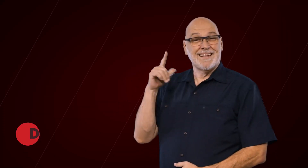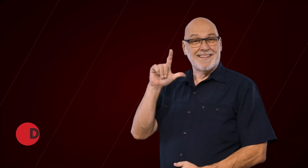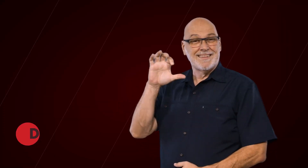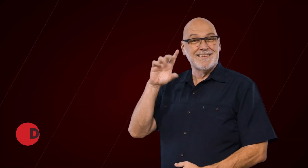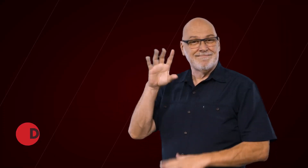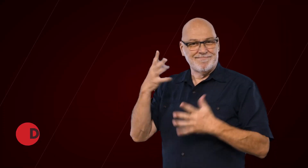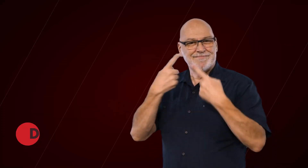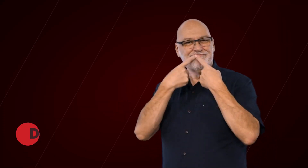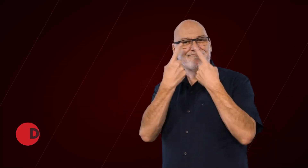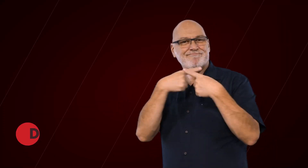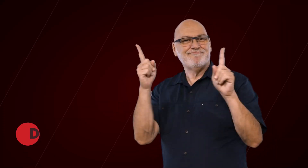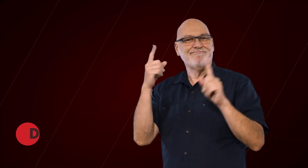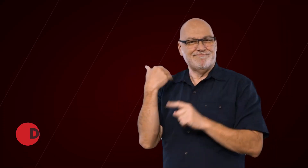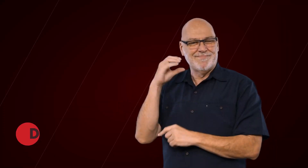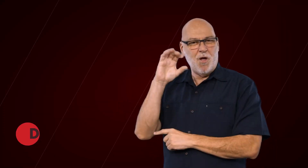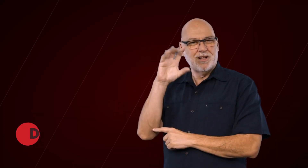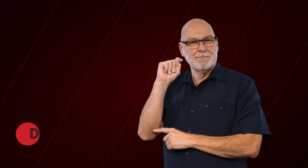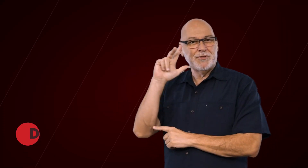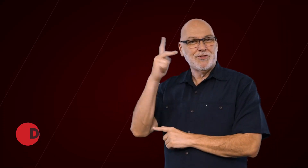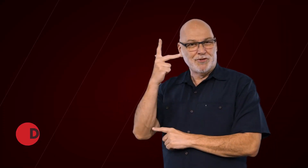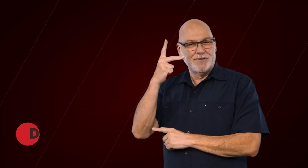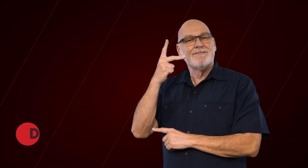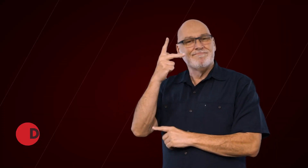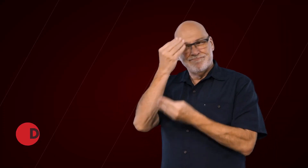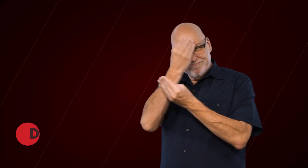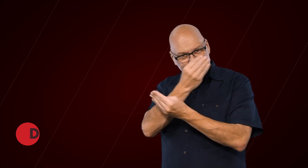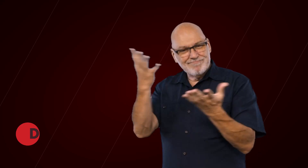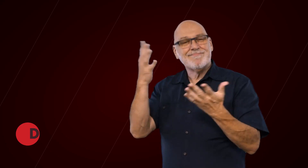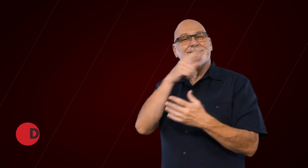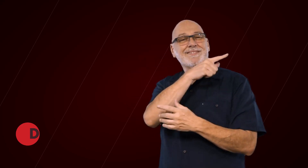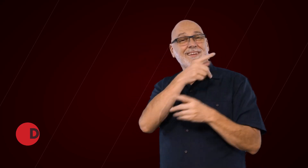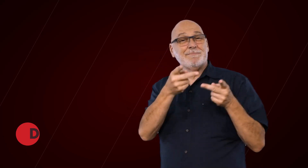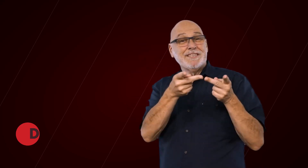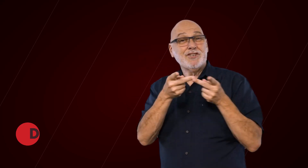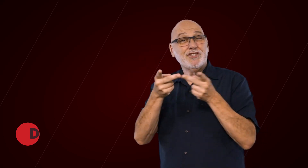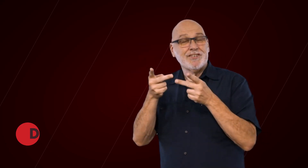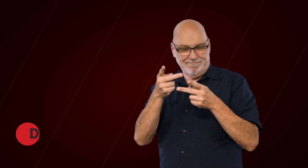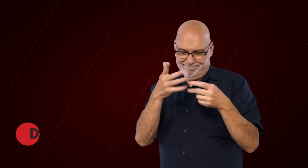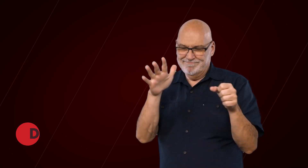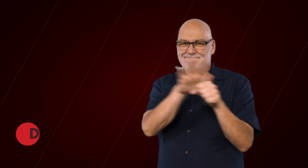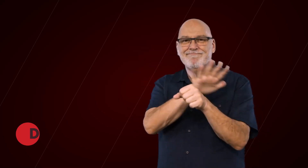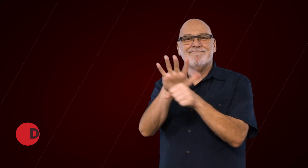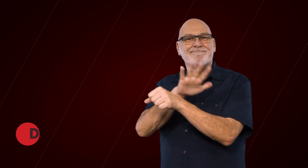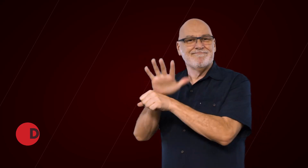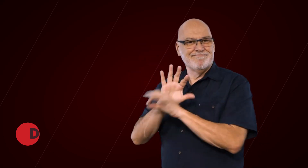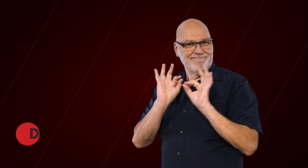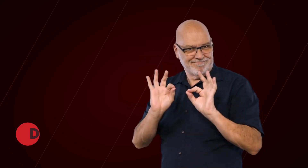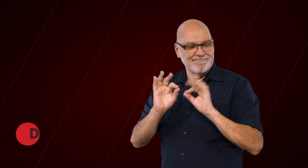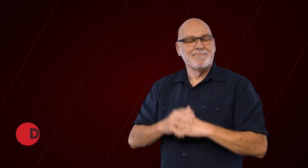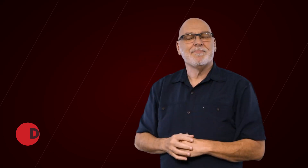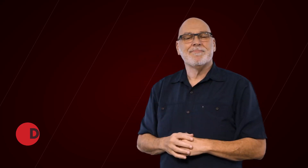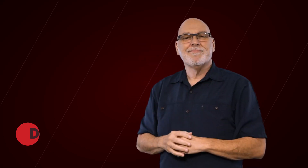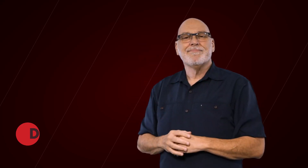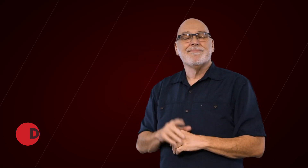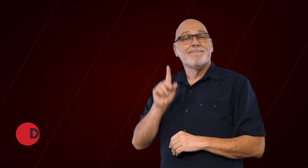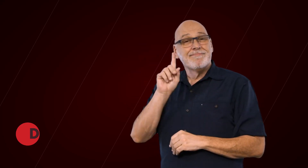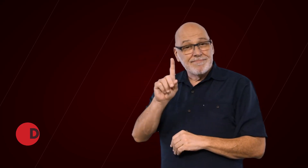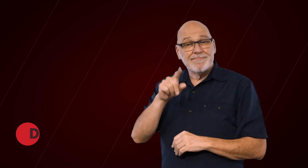[Anselmo]: While producing this report, LCD announced on October 3 that it had filled all positions.